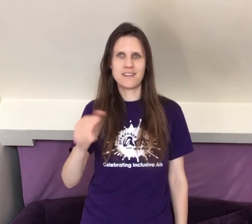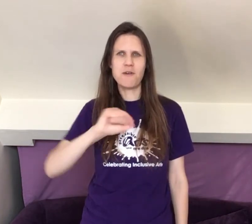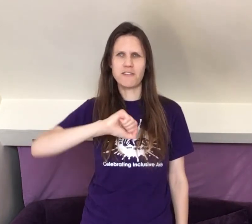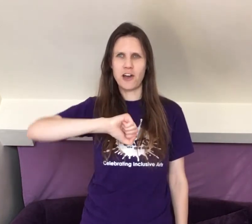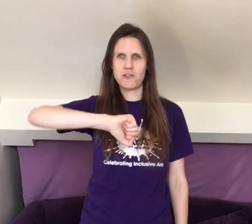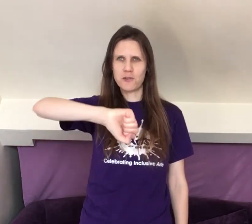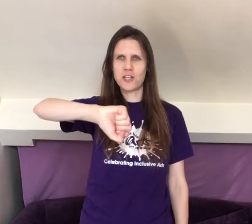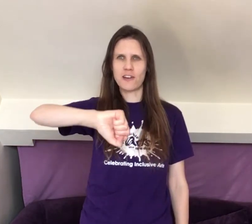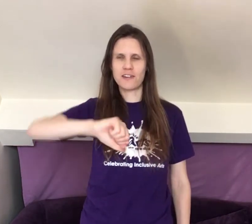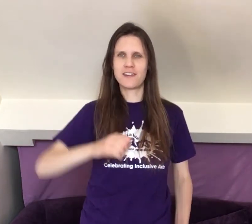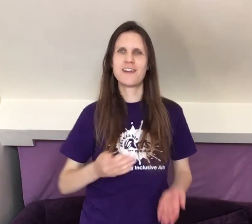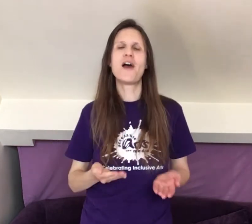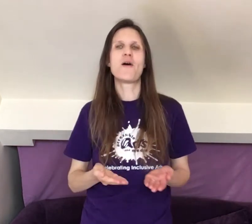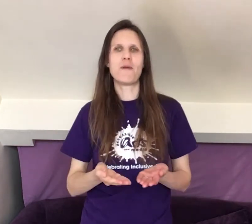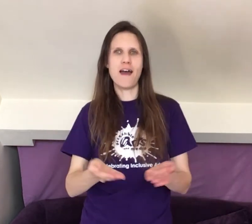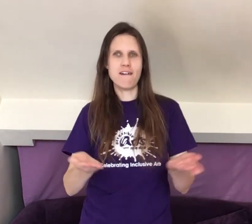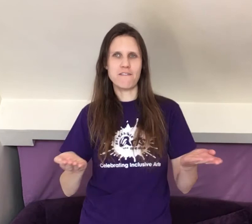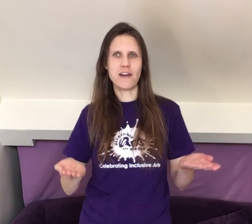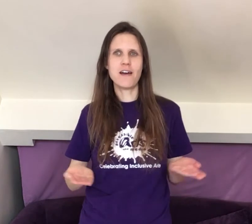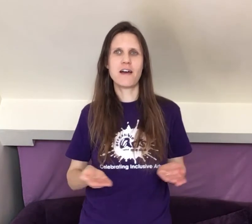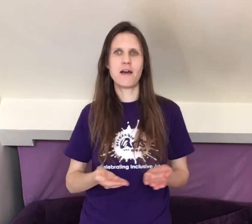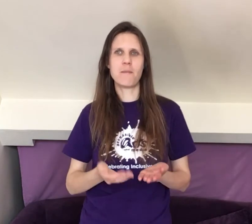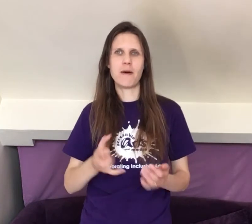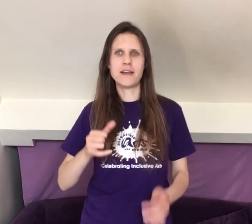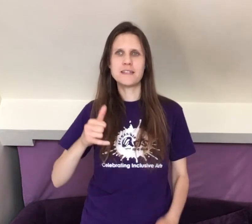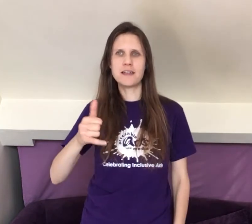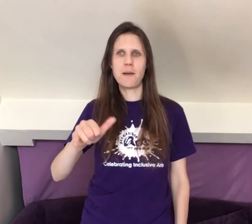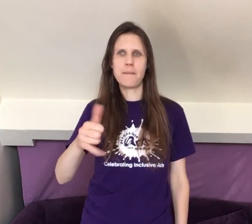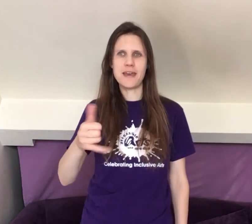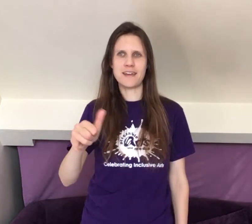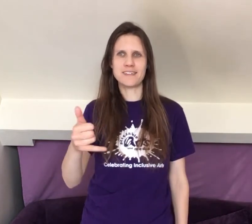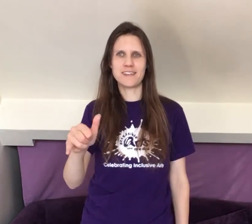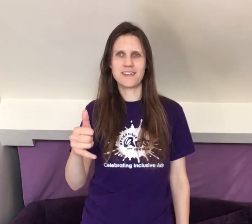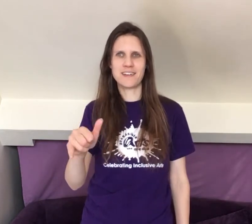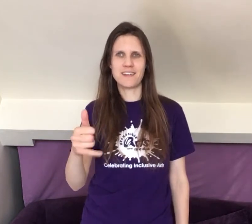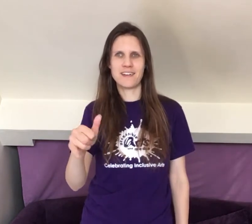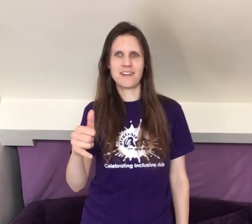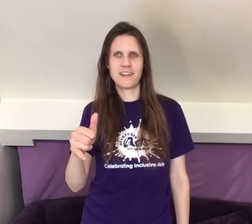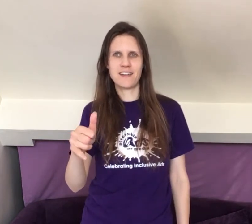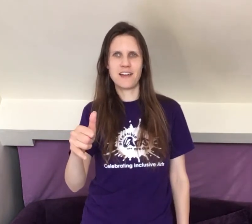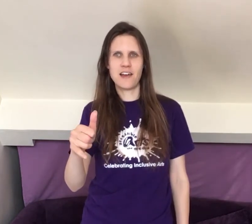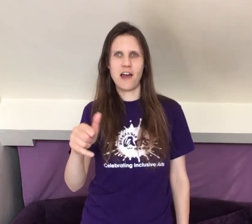You have a go – your turn. Wherever might be it.